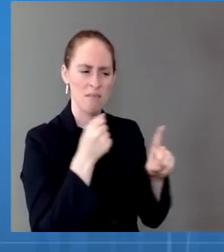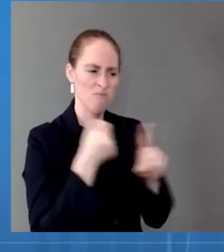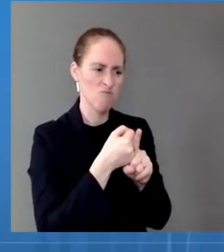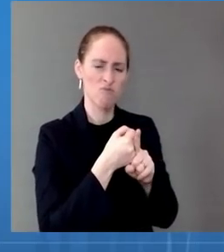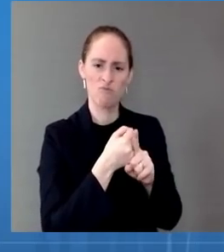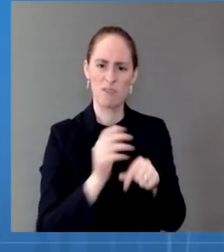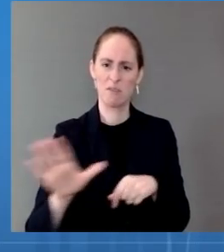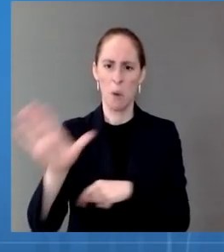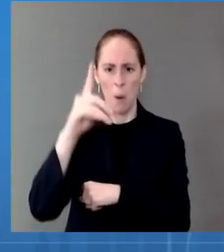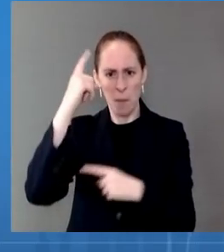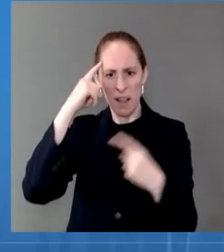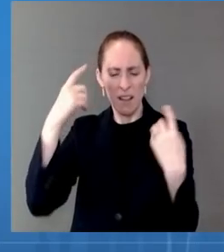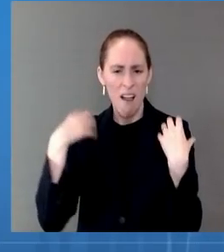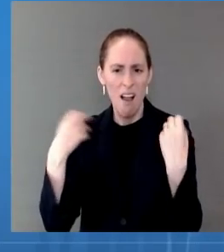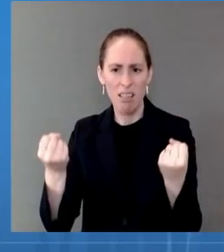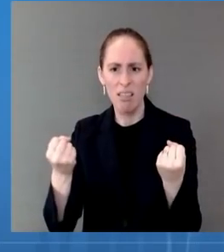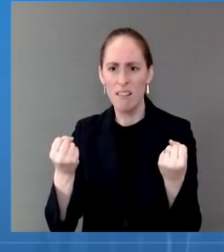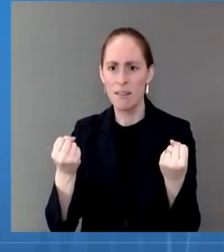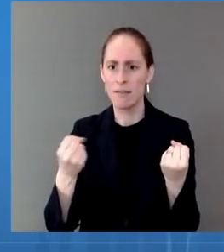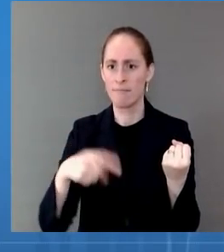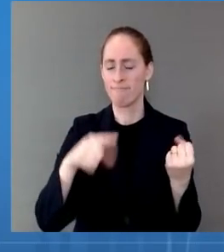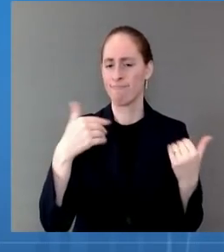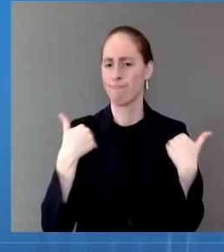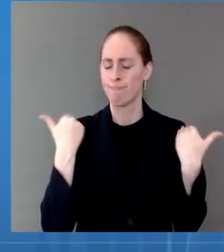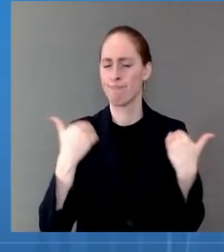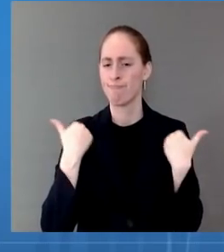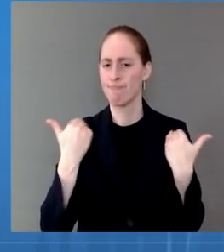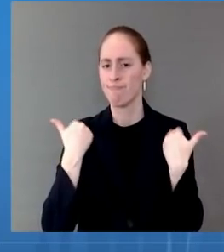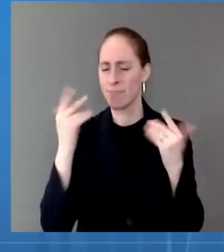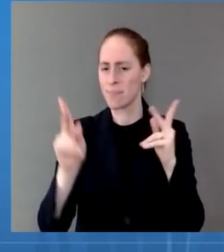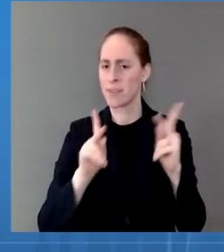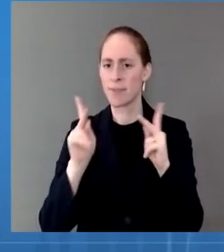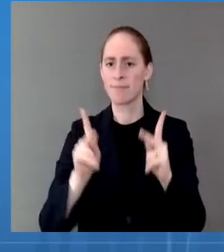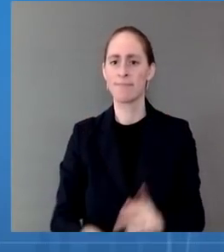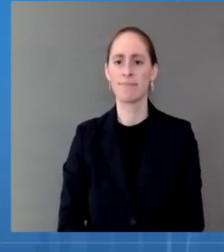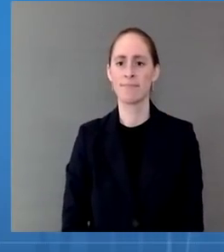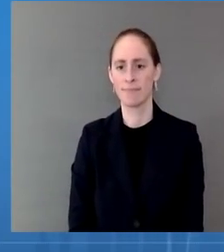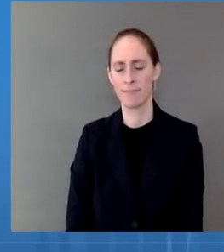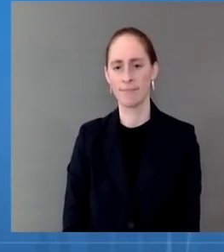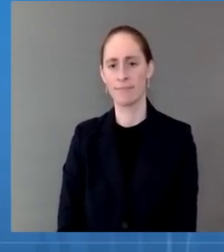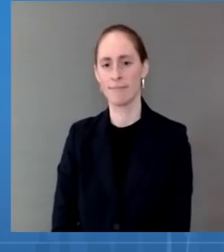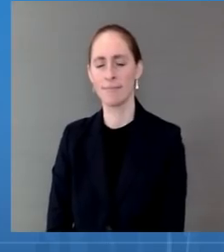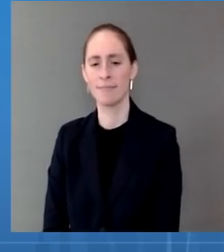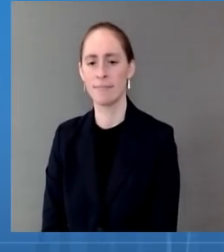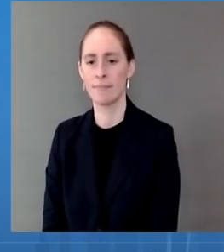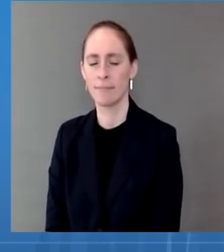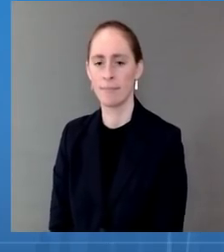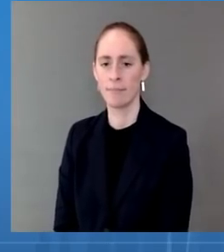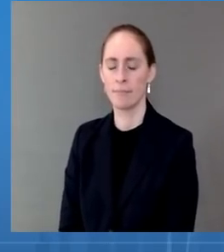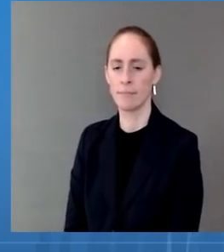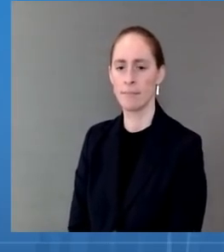Dr. Murthy: Well, thank you so much. And it's good to be with everyone again. Let me start by reiterating what my colleagues have said